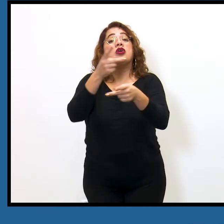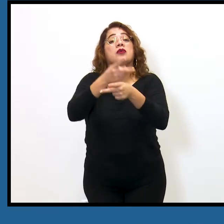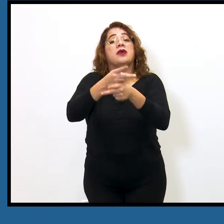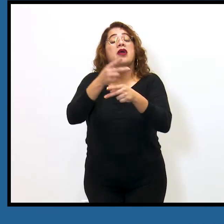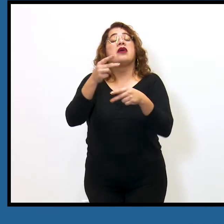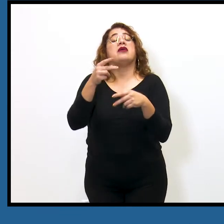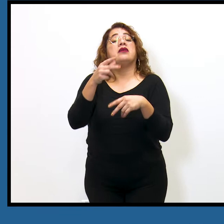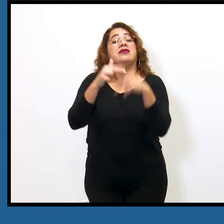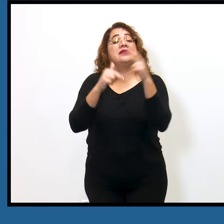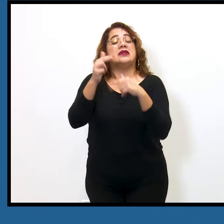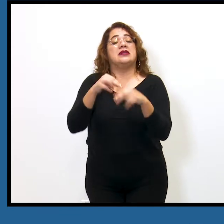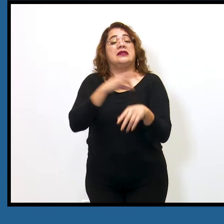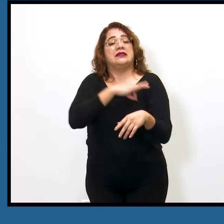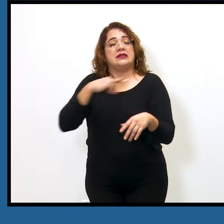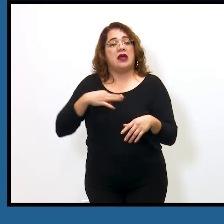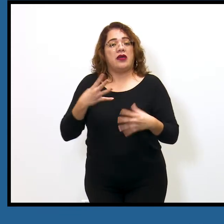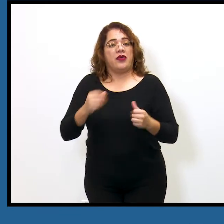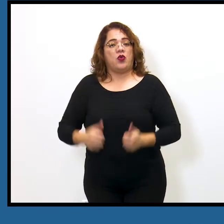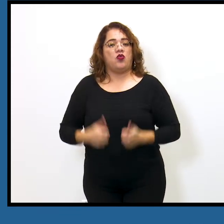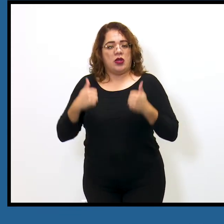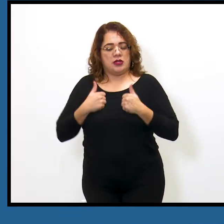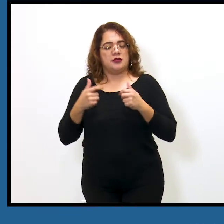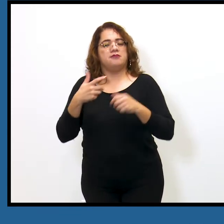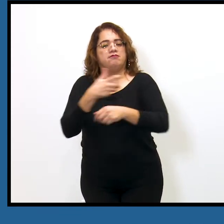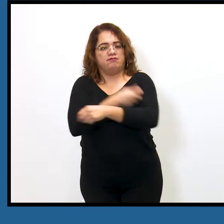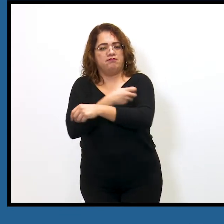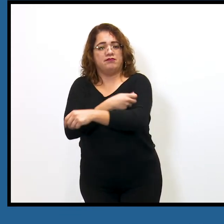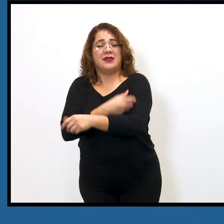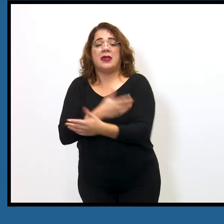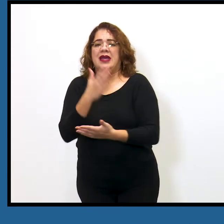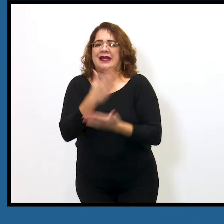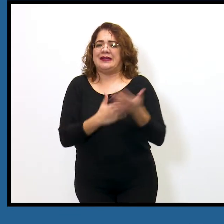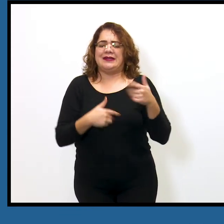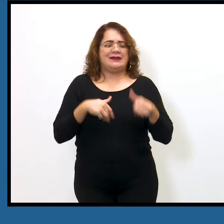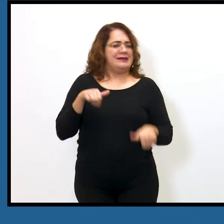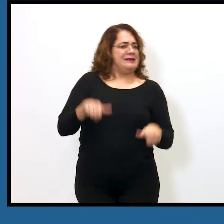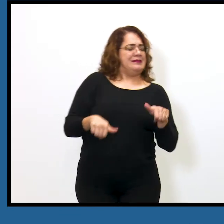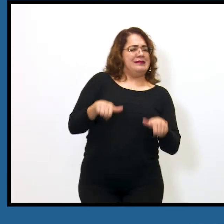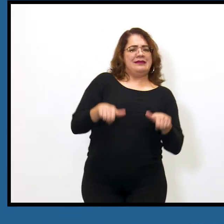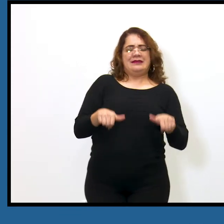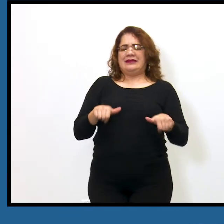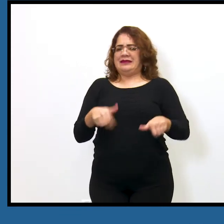residents. There are people who are apprehensive about the vaccine. I get a lot of questions.